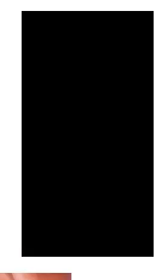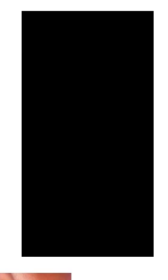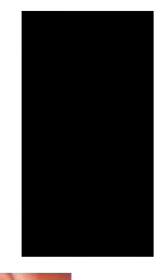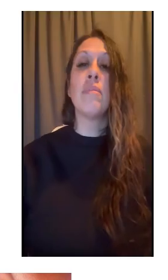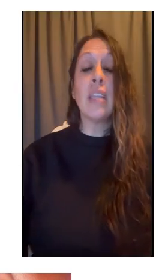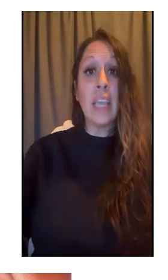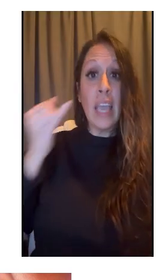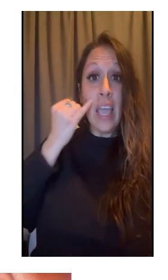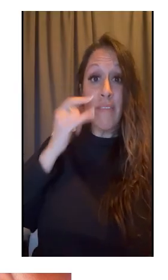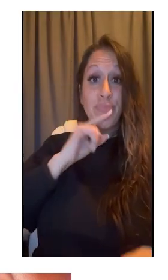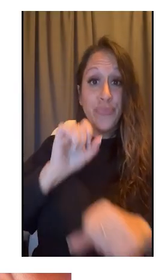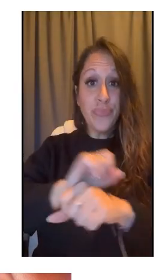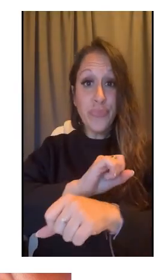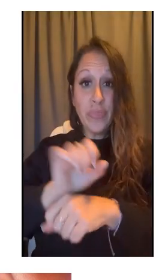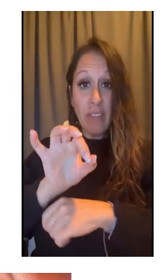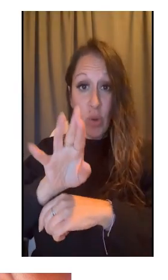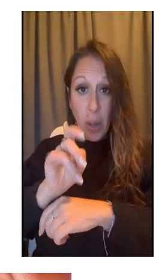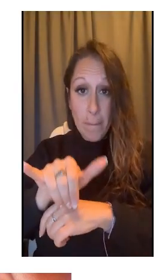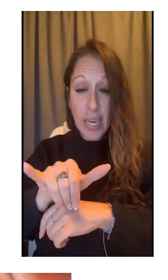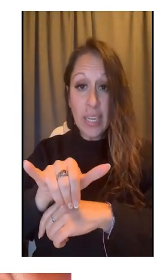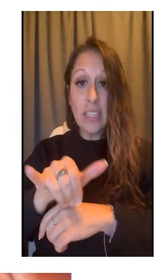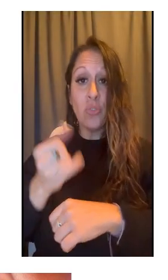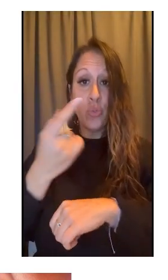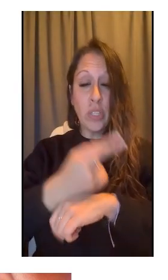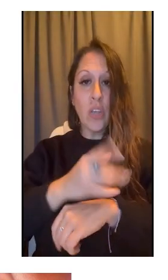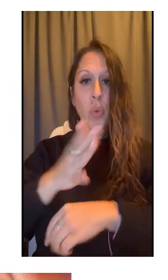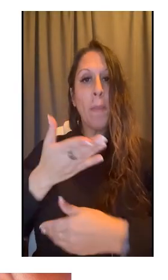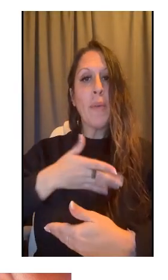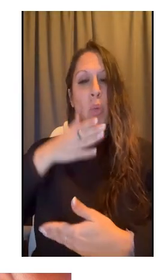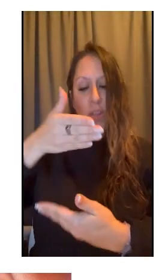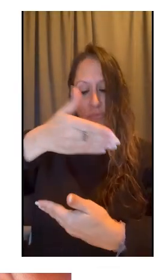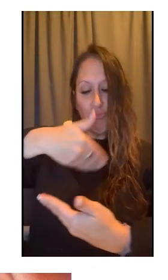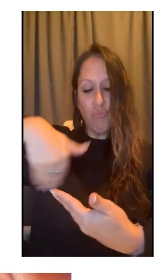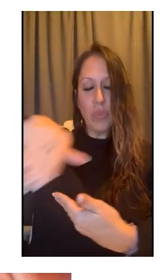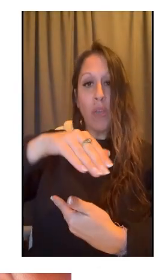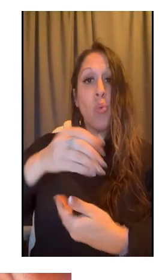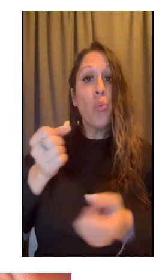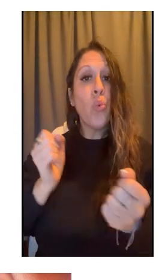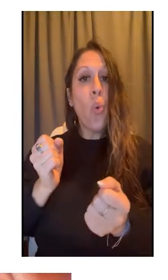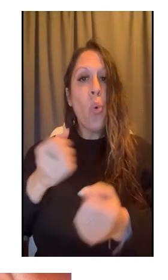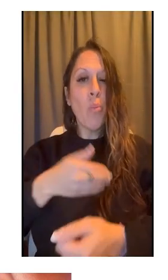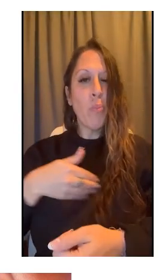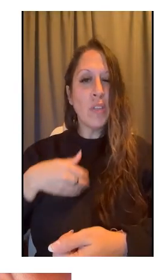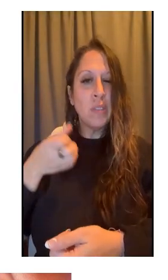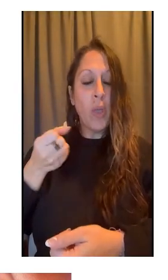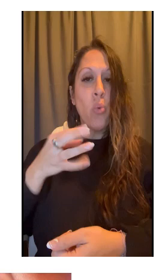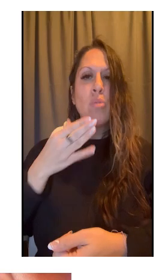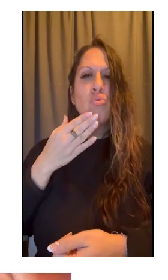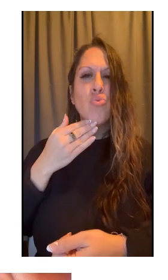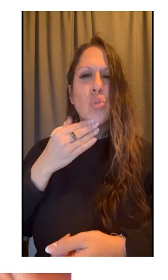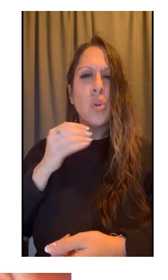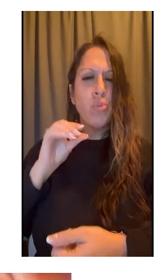And if we perform a pH otomy today, your baby will be swaddled and given cold breast milk or sugar solution, whichever you'd prefer.